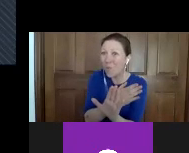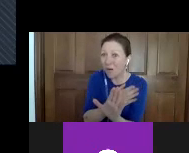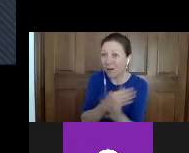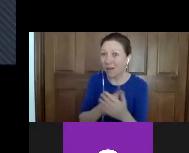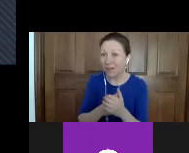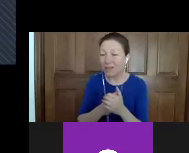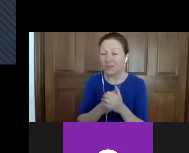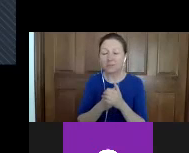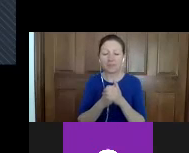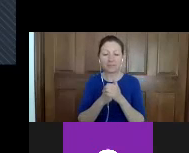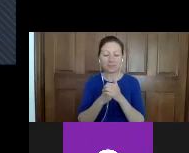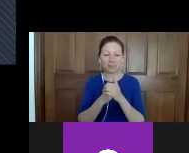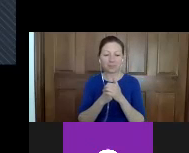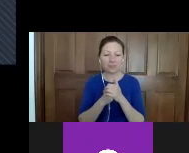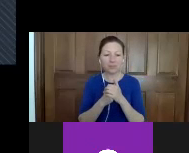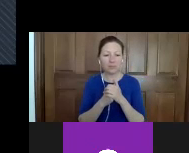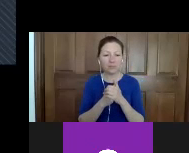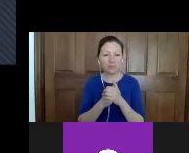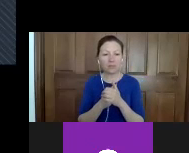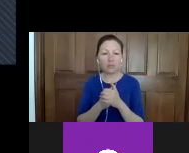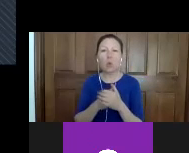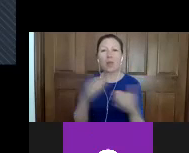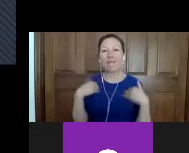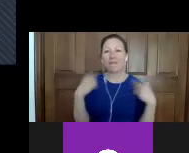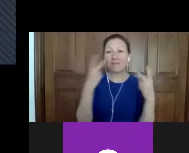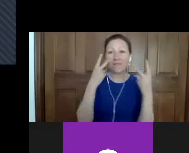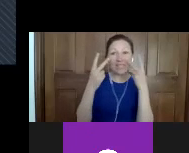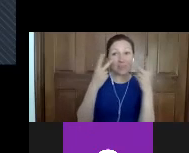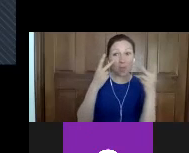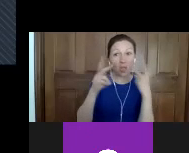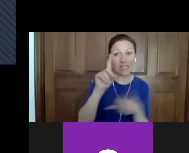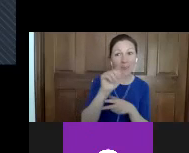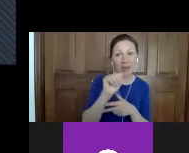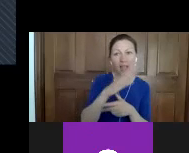of semivisible which we'll talk about in a second, that can help refocus the employer